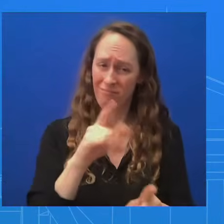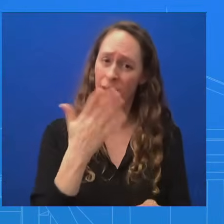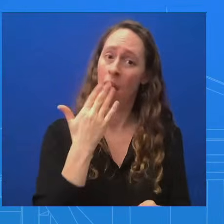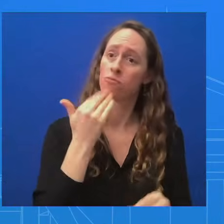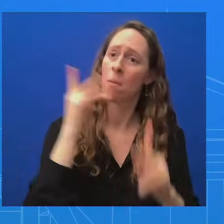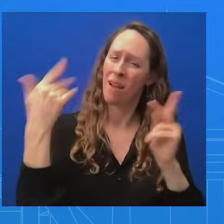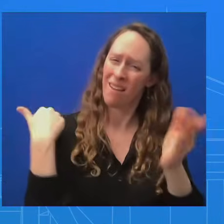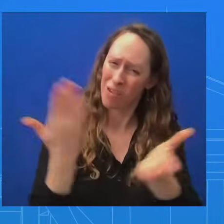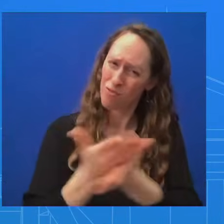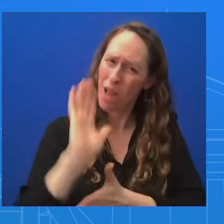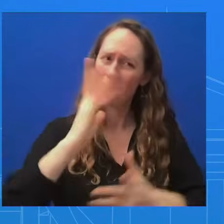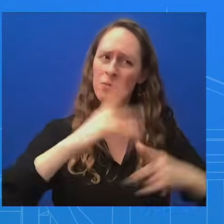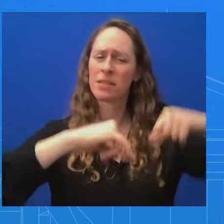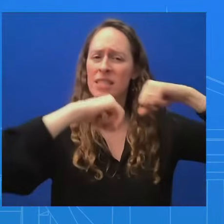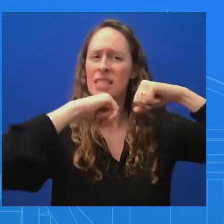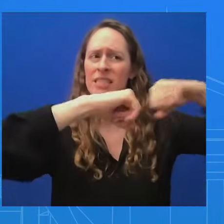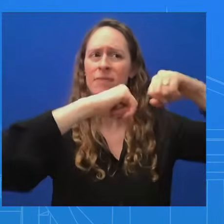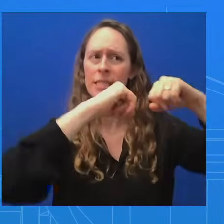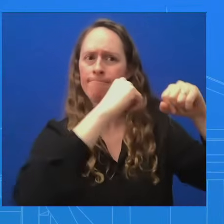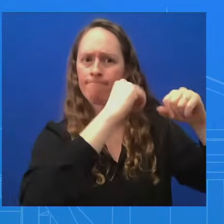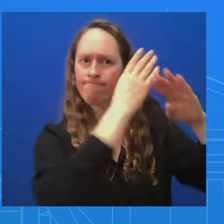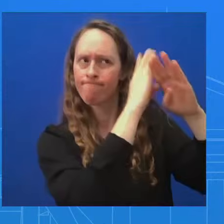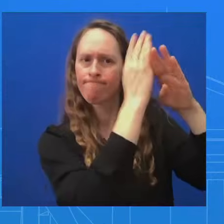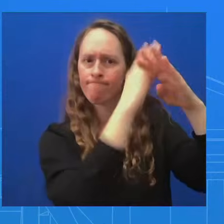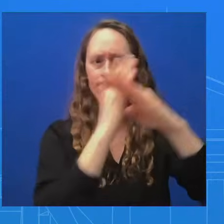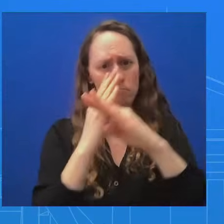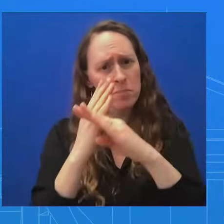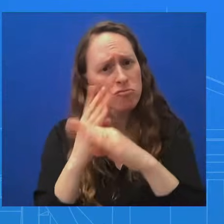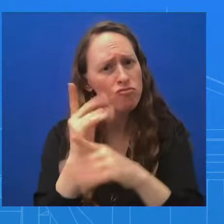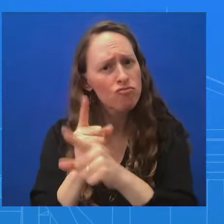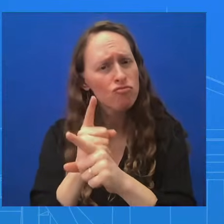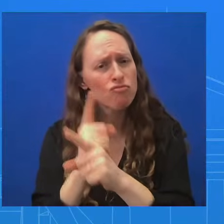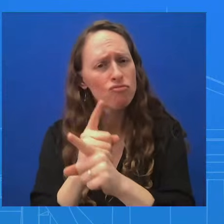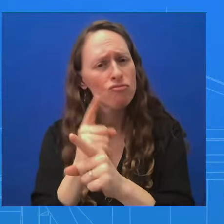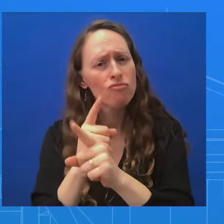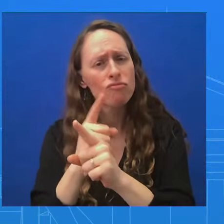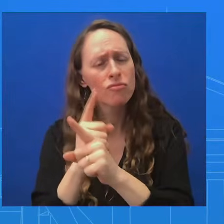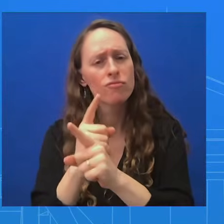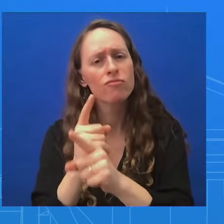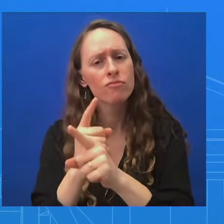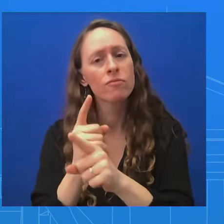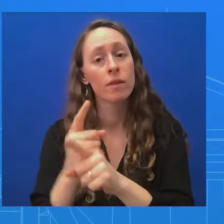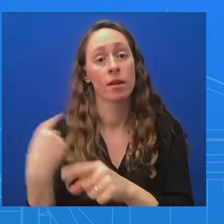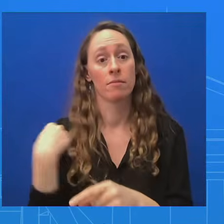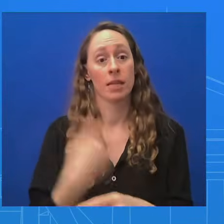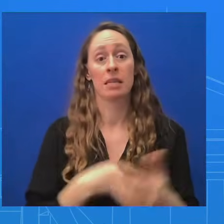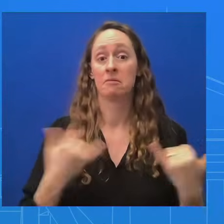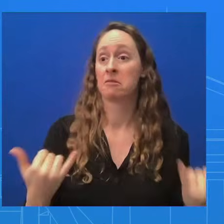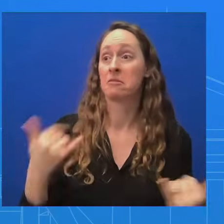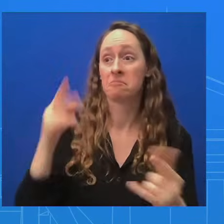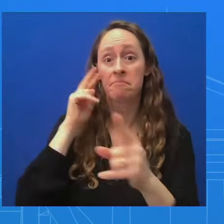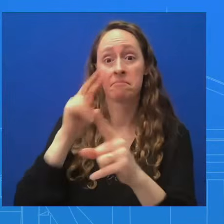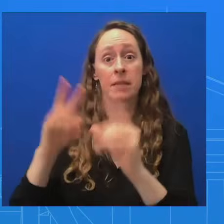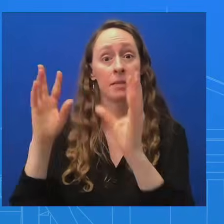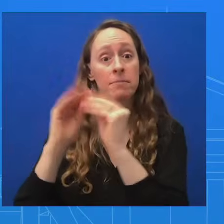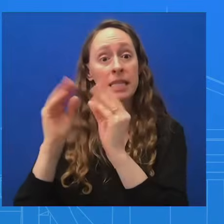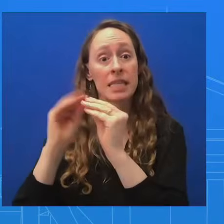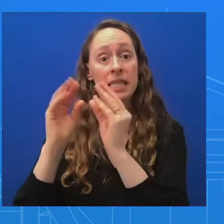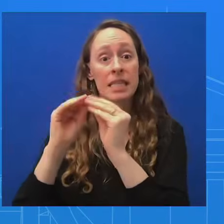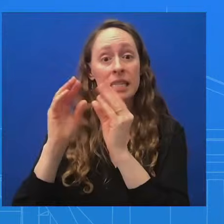and certainly was verified in the call today -- that is a -- still a viable threat to the Israeli government, to the Israeli people. The Press: One more question on the Houthis. How long do you --